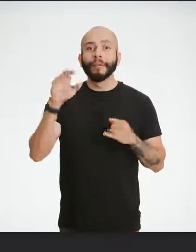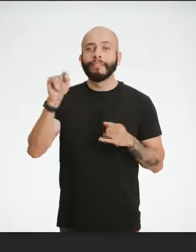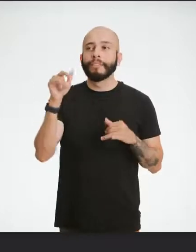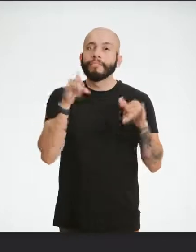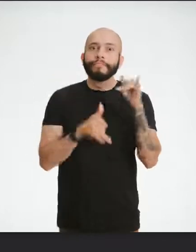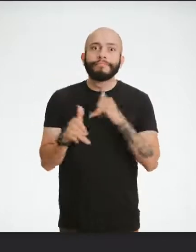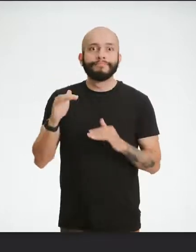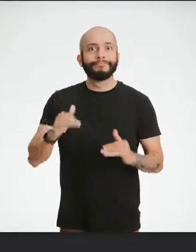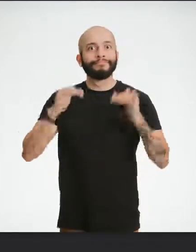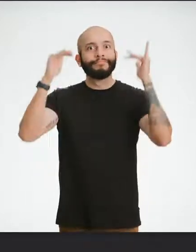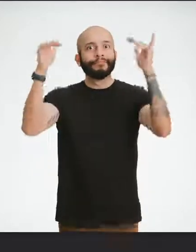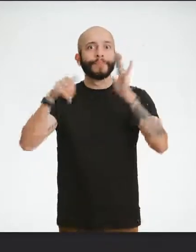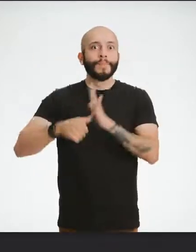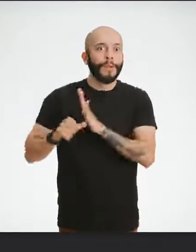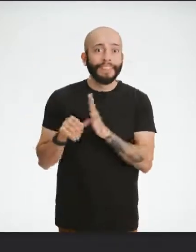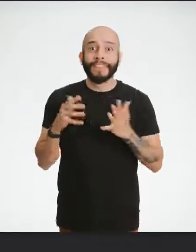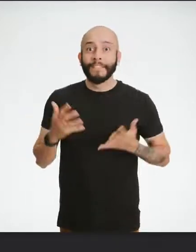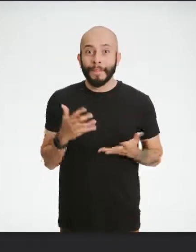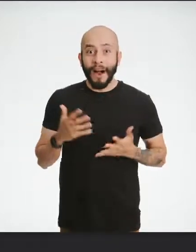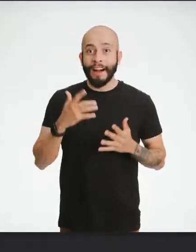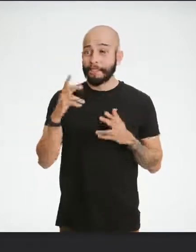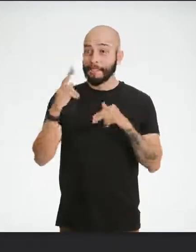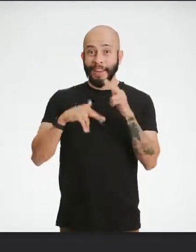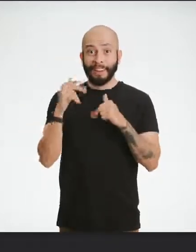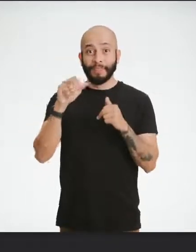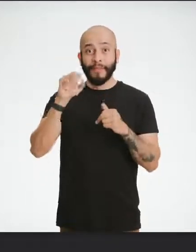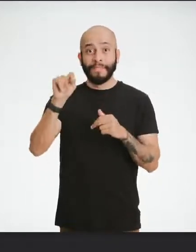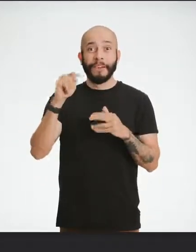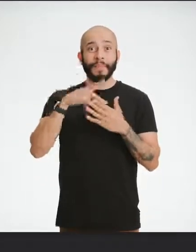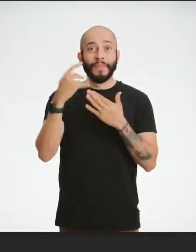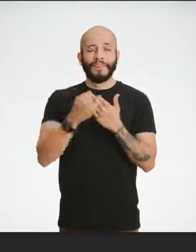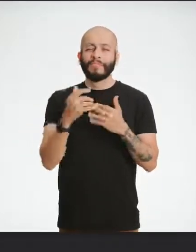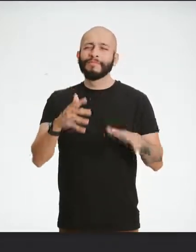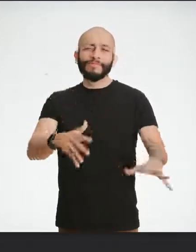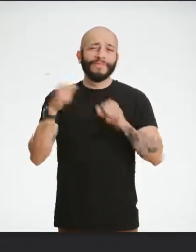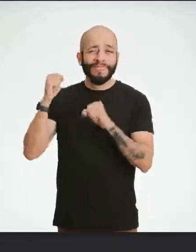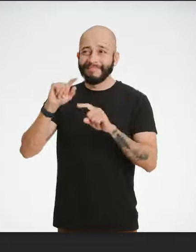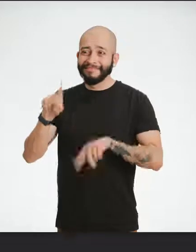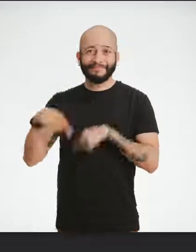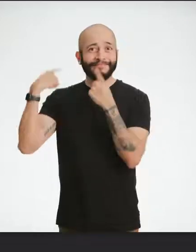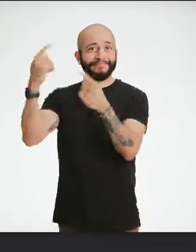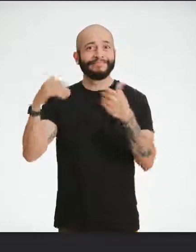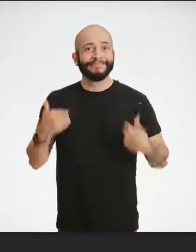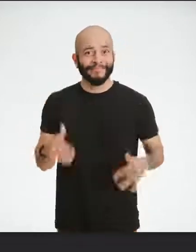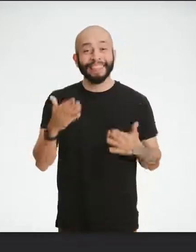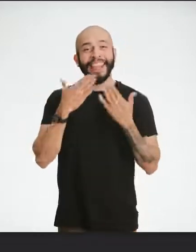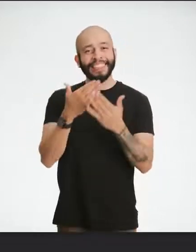Ben: Finally, Swift has some impressive changes under the hood. Building Swift projects is quicker than ever.